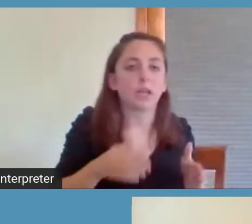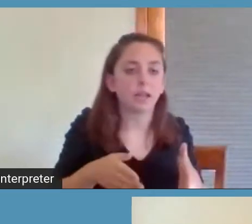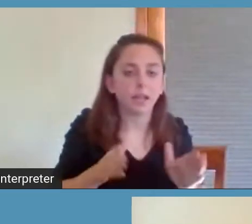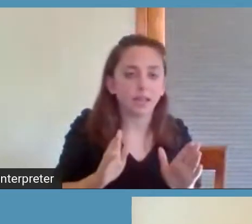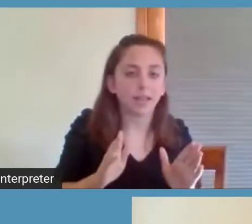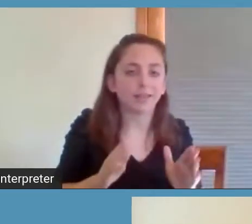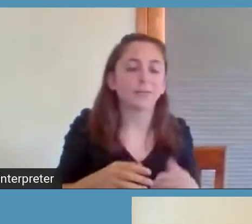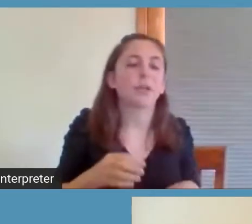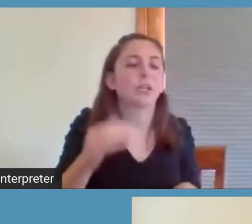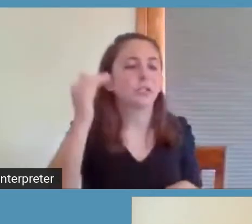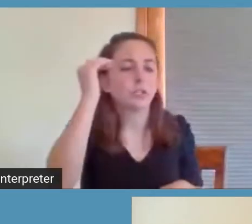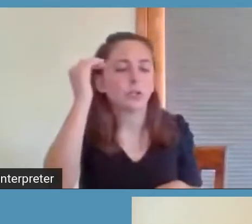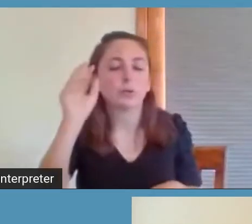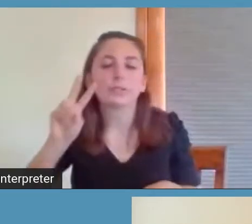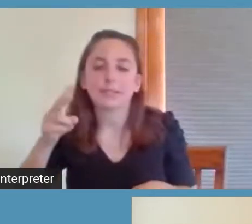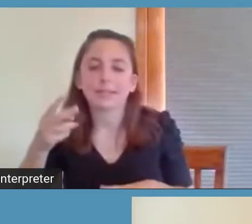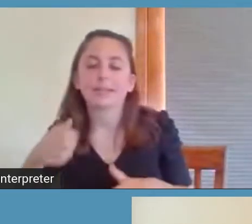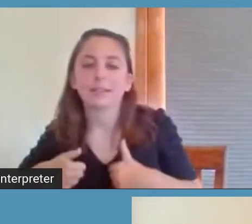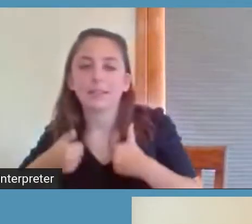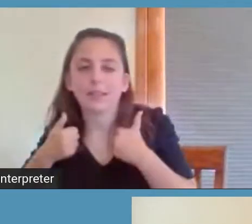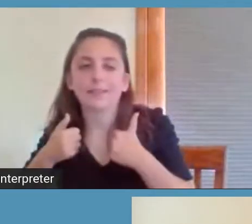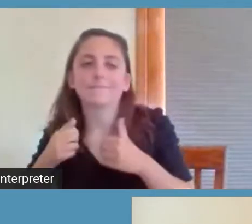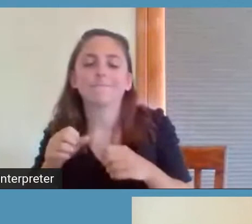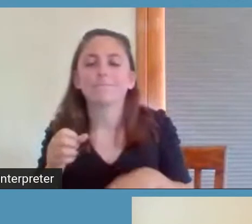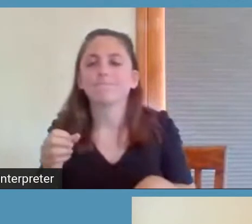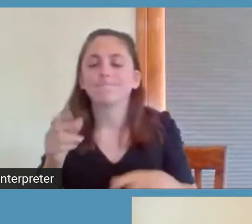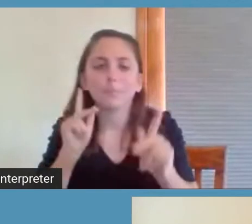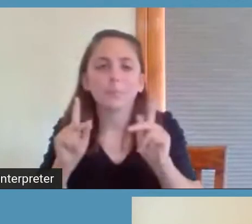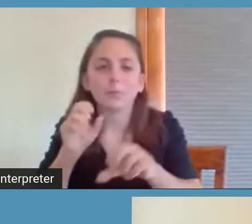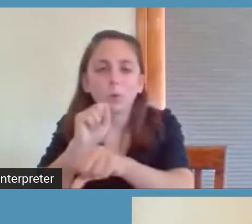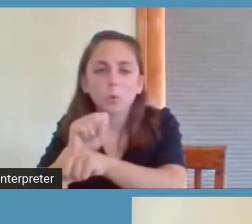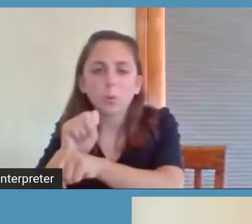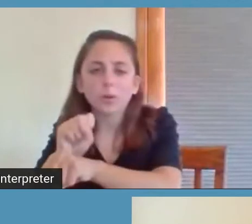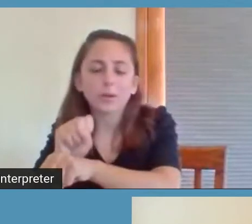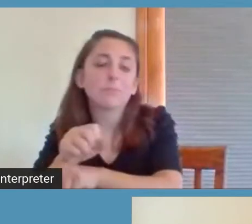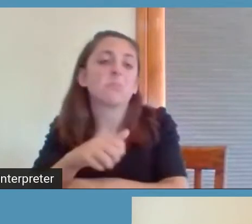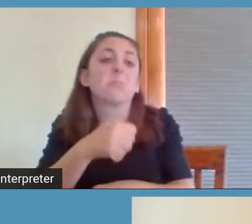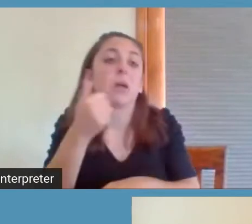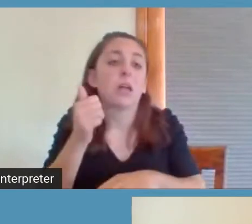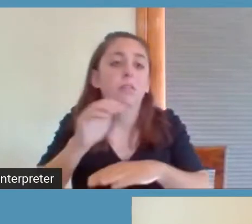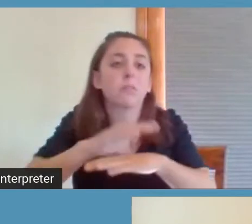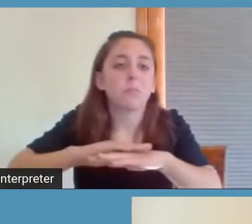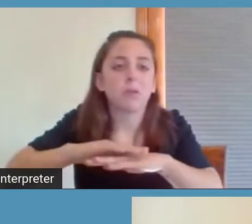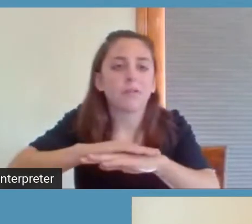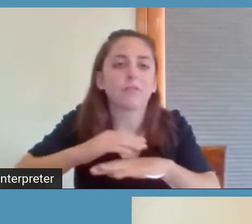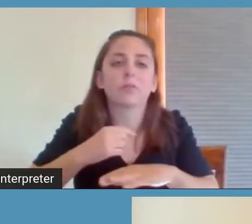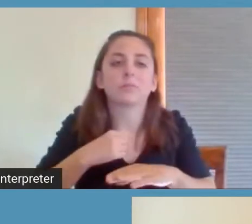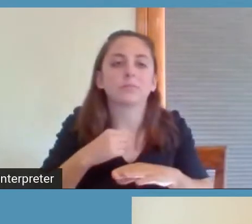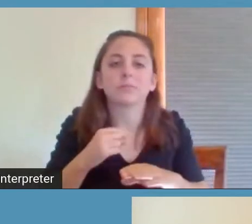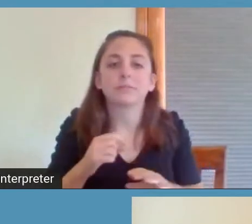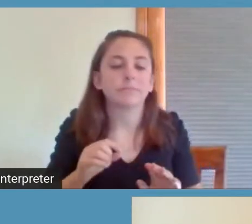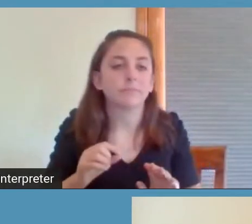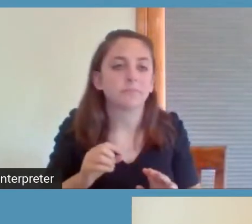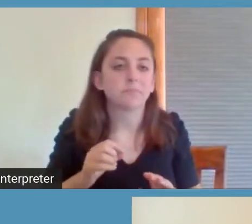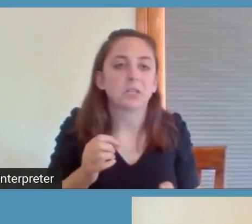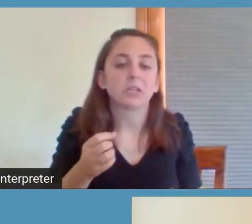life and possibly for some other platforms that i don't haven't used um but definitely um i didn't